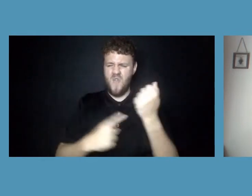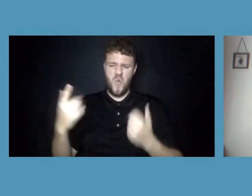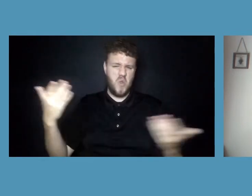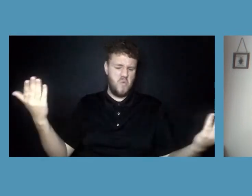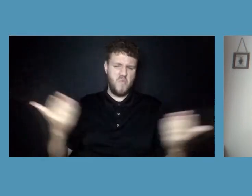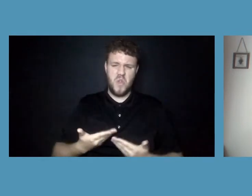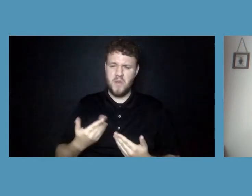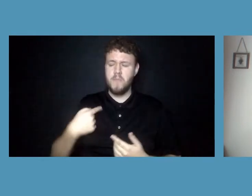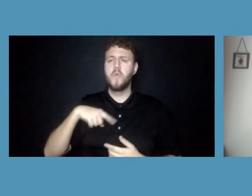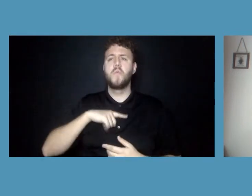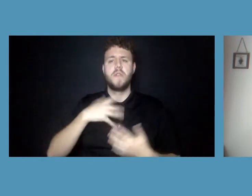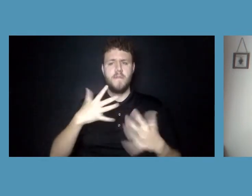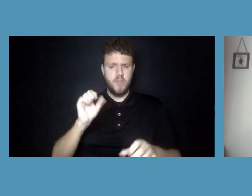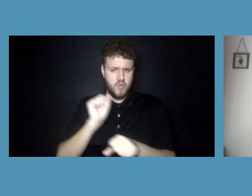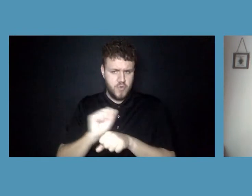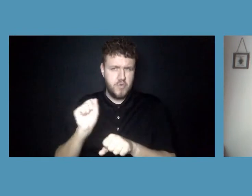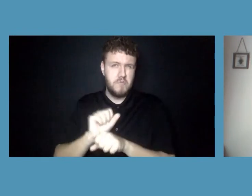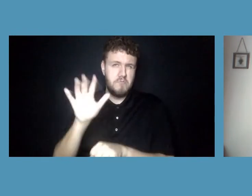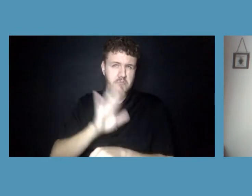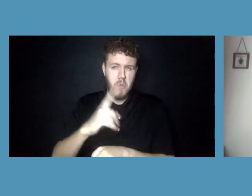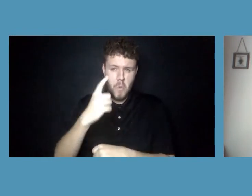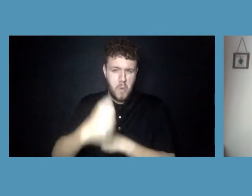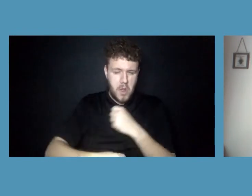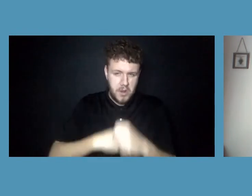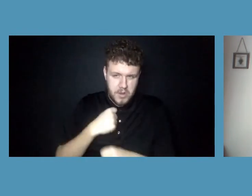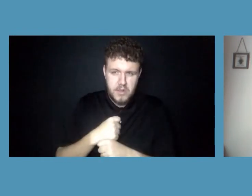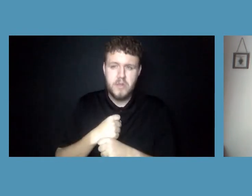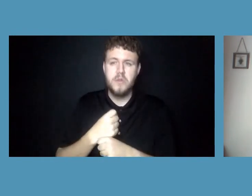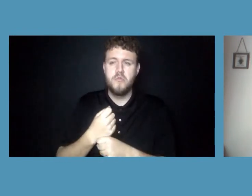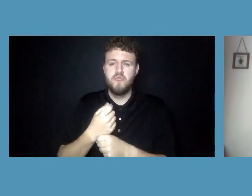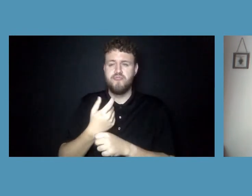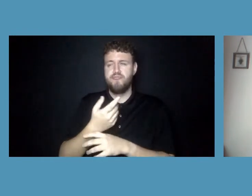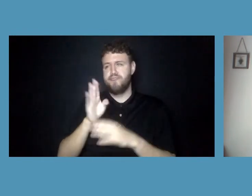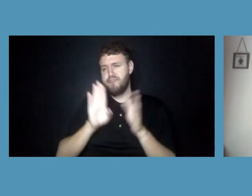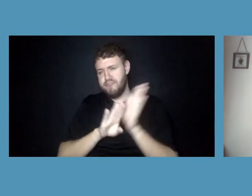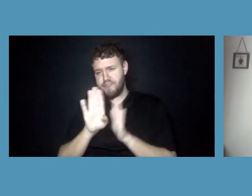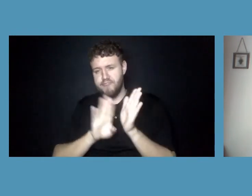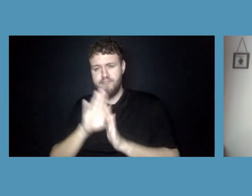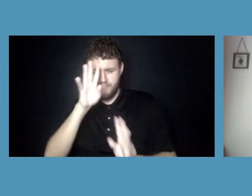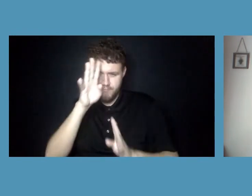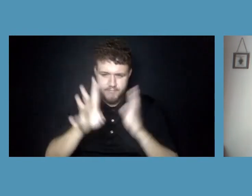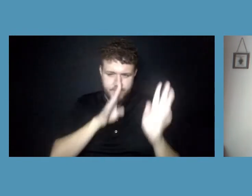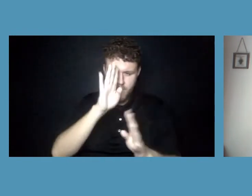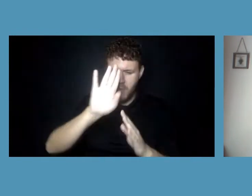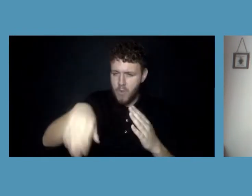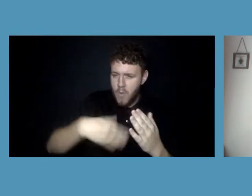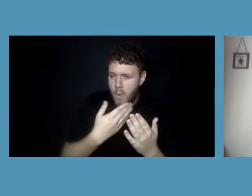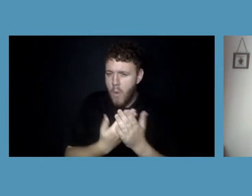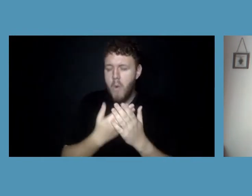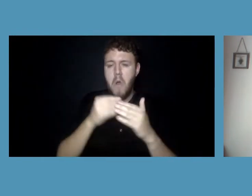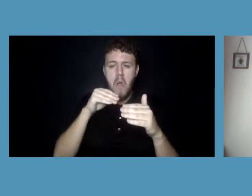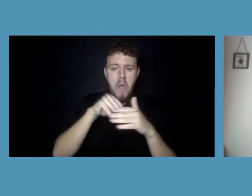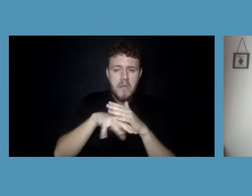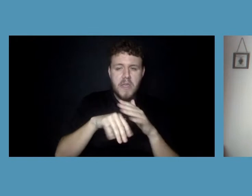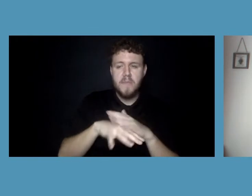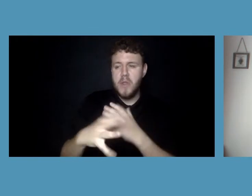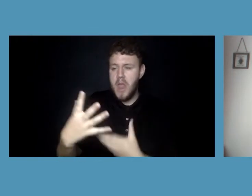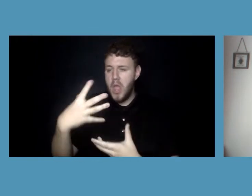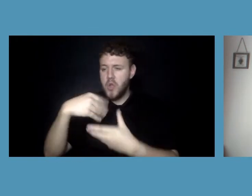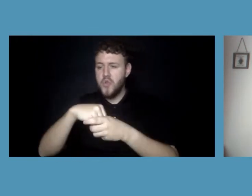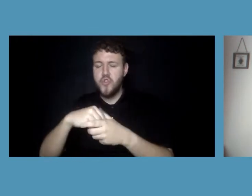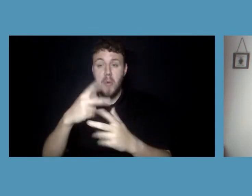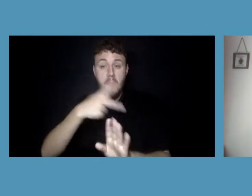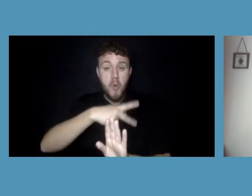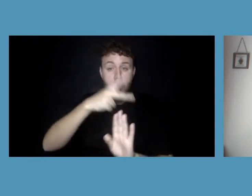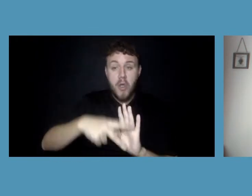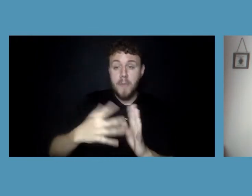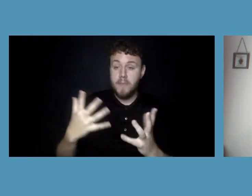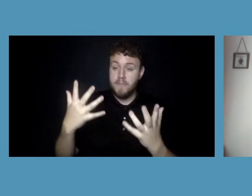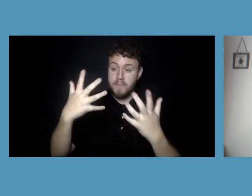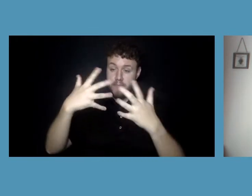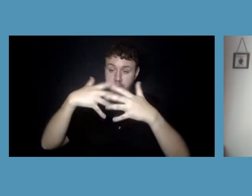for about one year to get all of the accessibility and inclusion programming folded into the